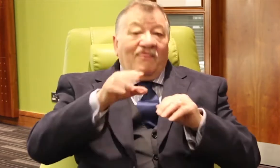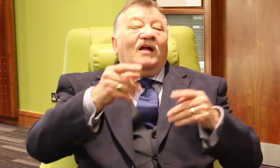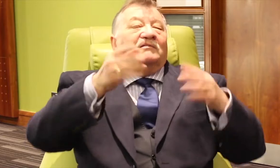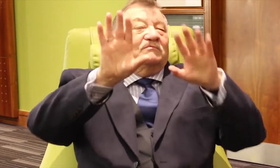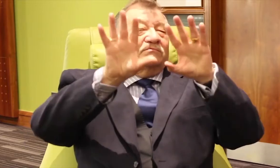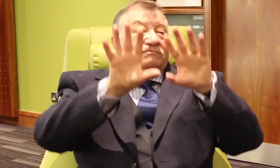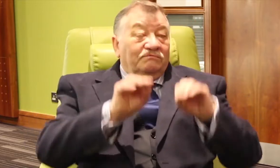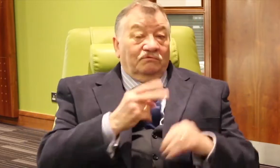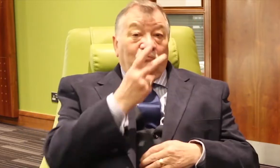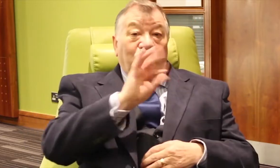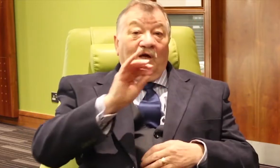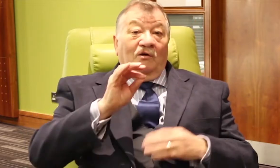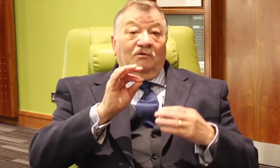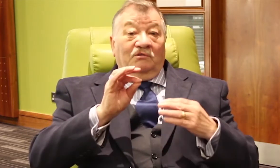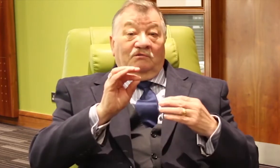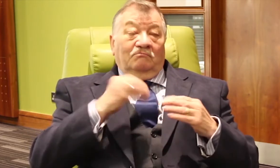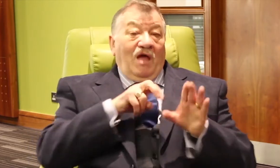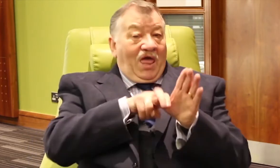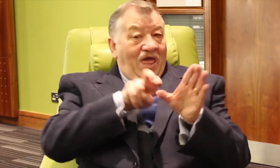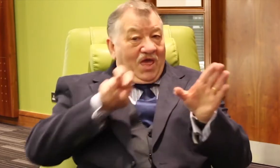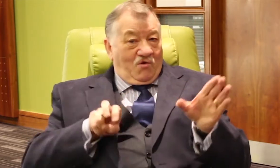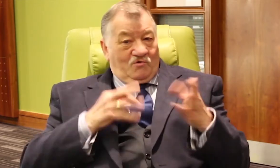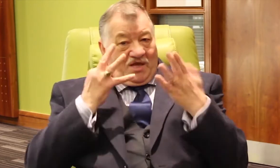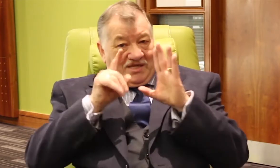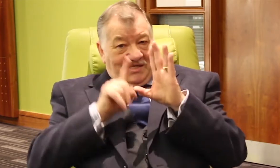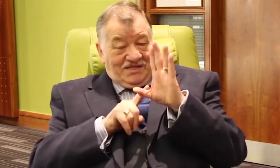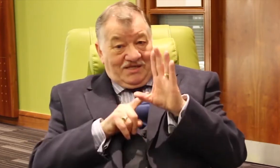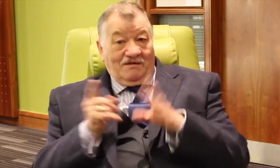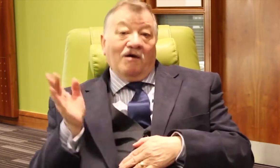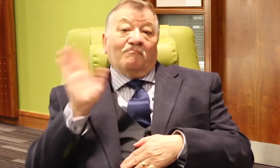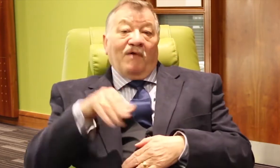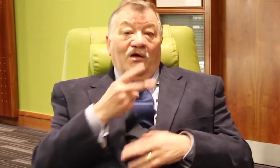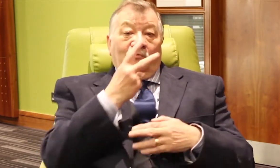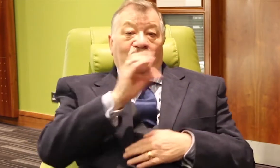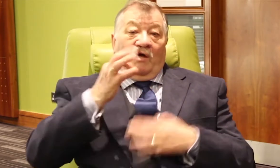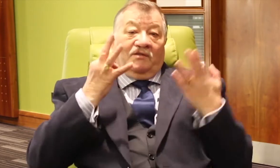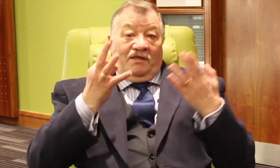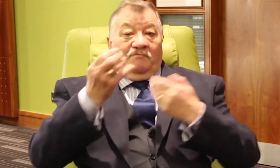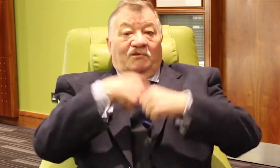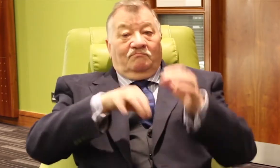I took a step back from BDA for 8 years, and and returned in 2008 and became